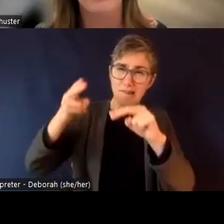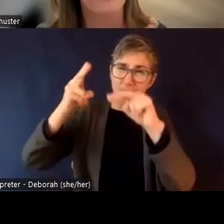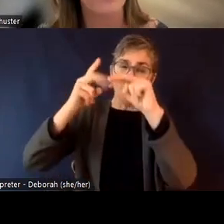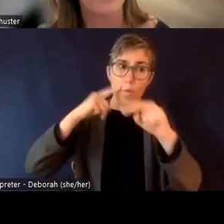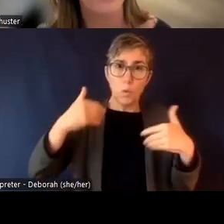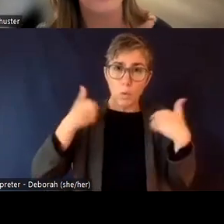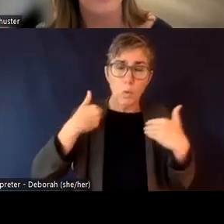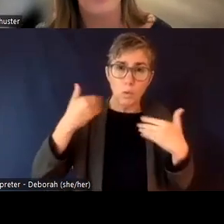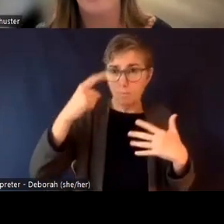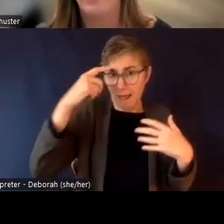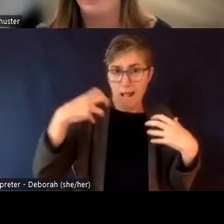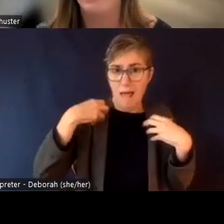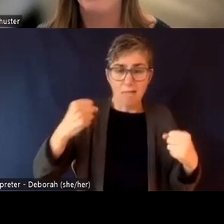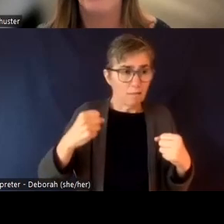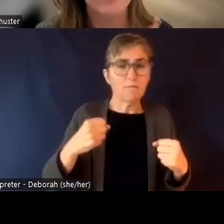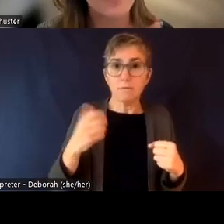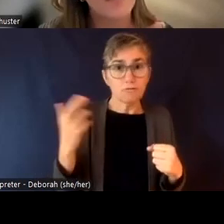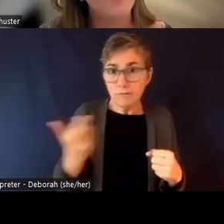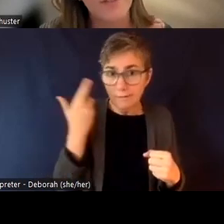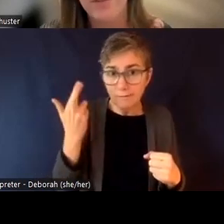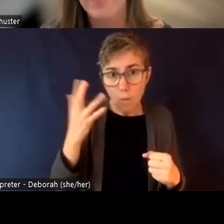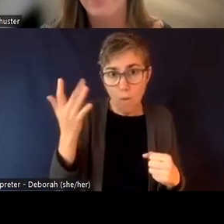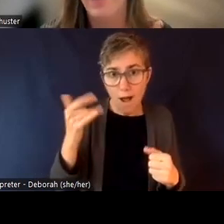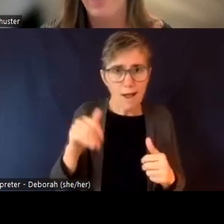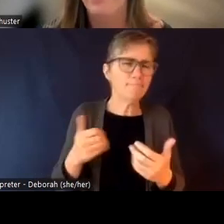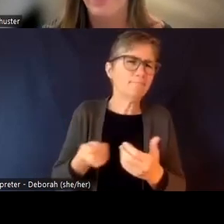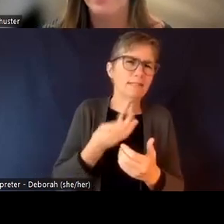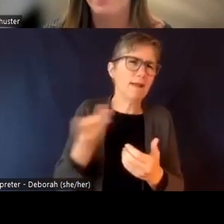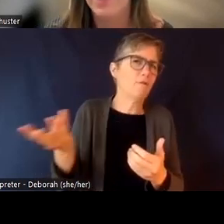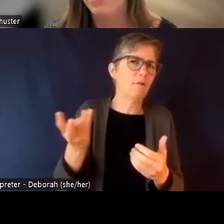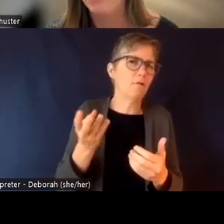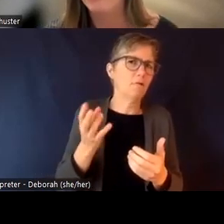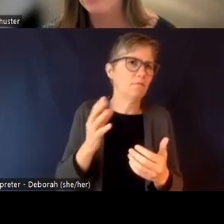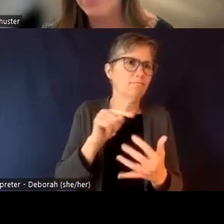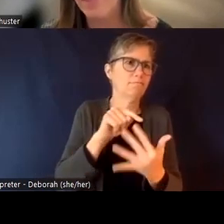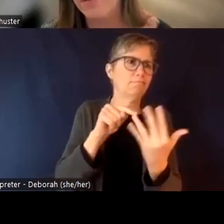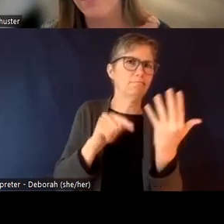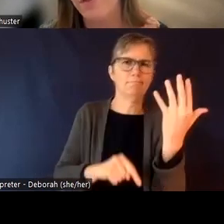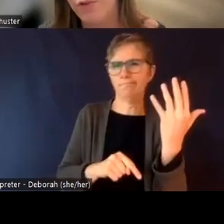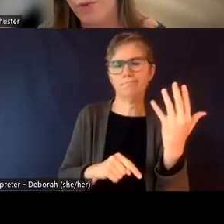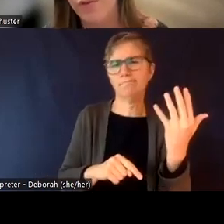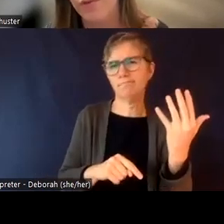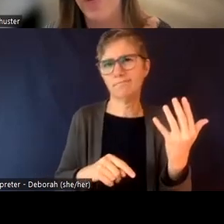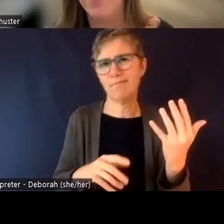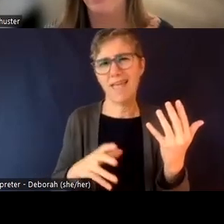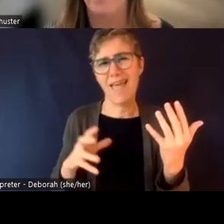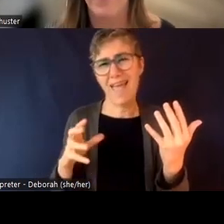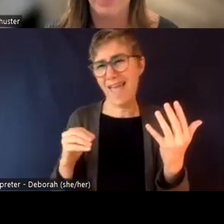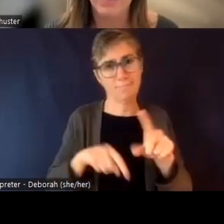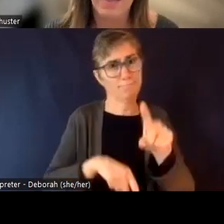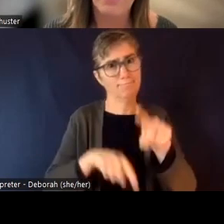driven by a variety of factors that span multiple levels of influence, ranging from at the level of